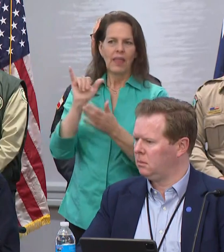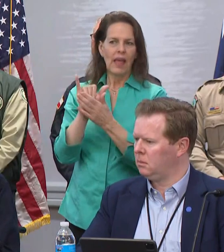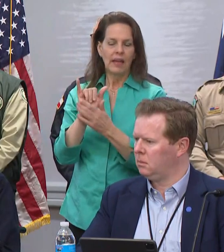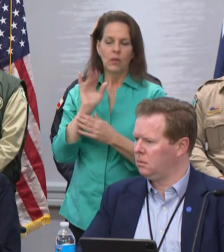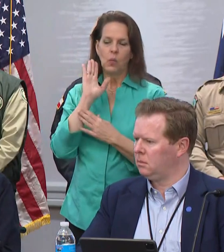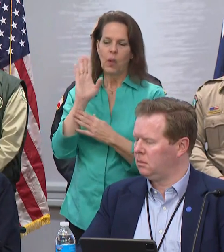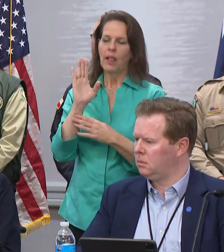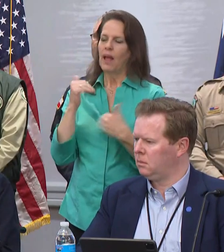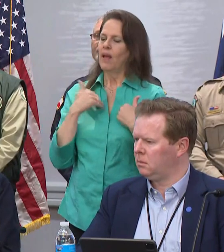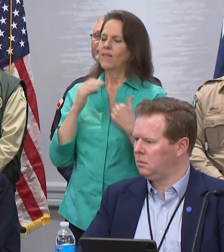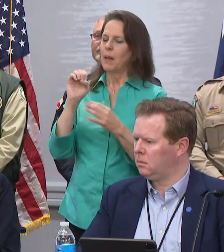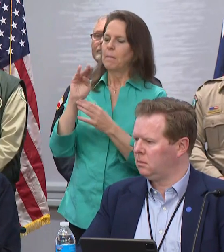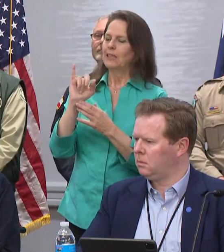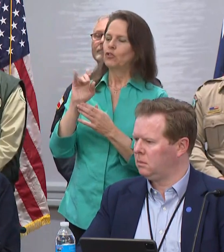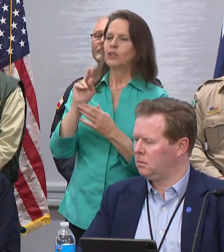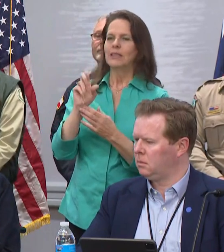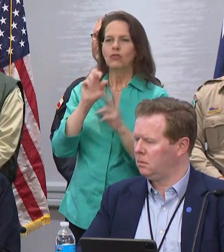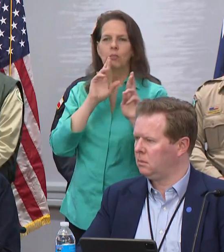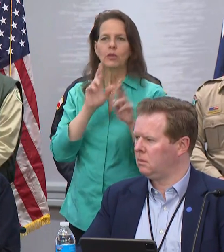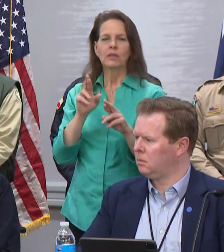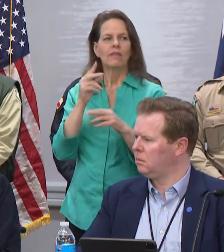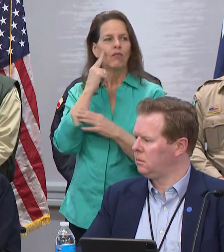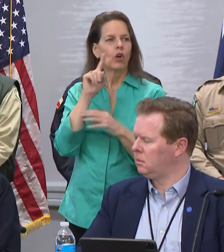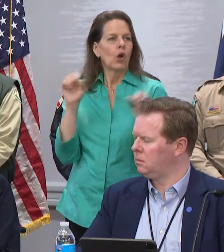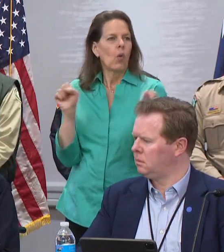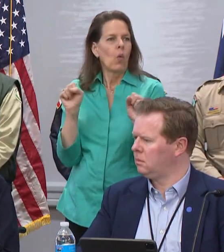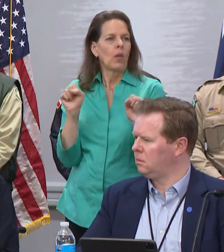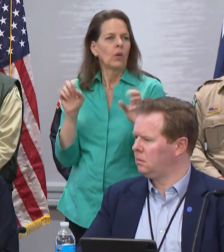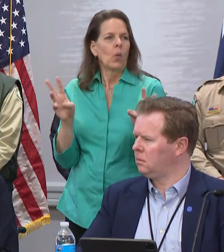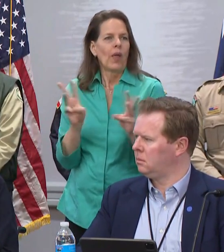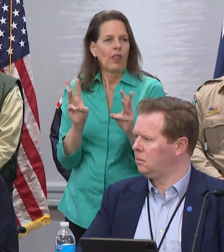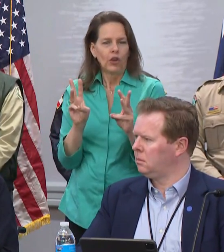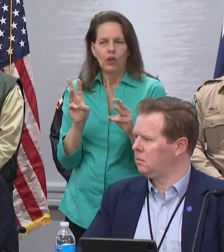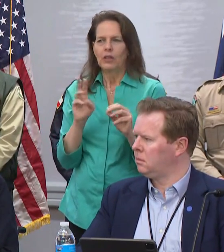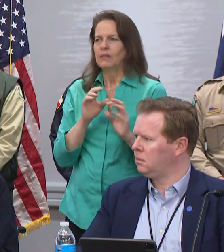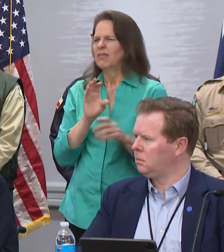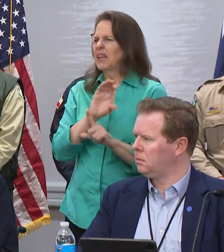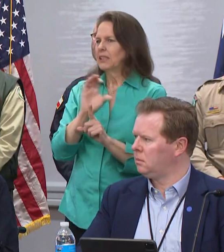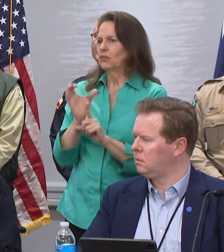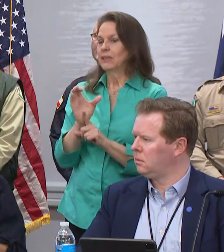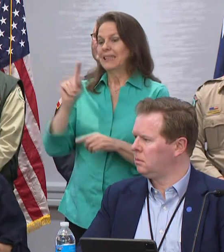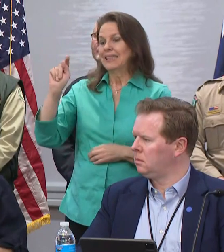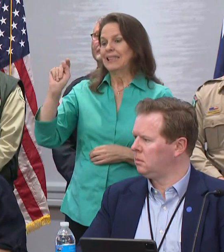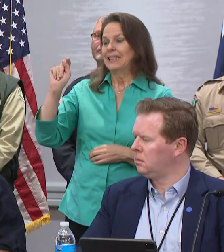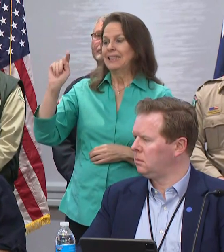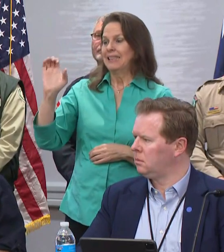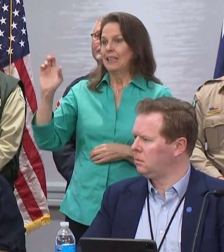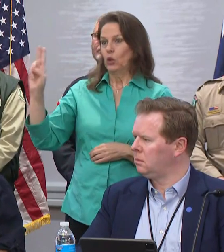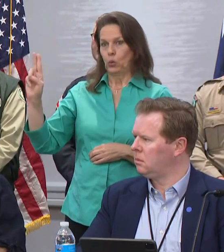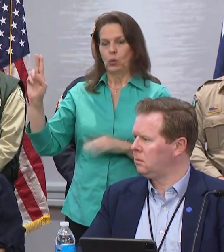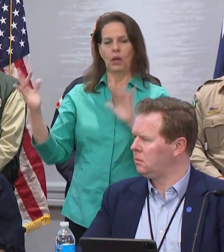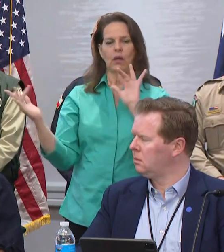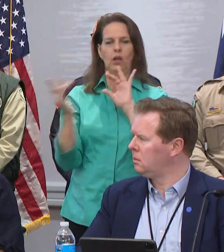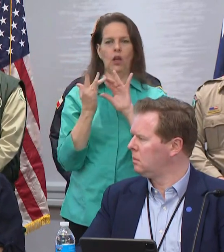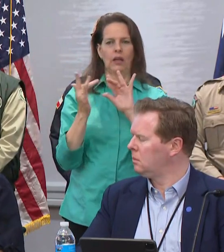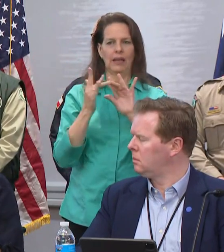to screen emissions reports for cold weather related conditions. TCQ also has contacted EPA Region 6